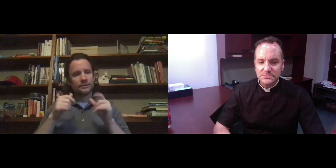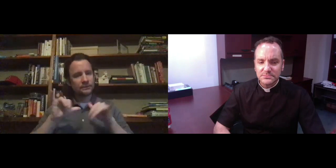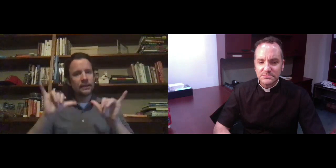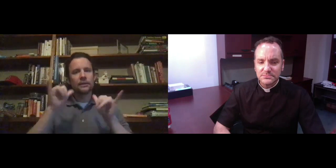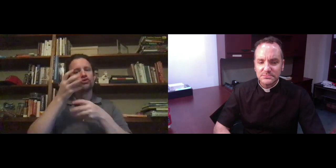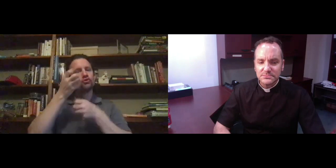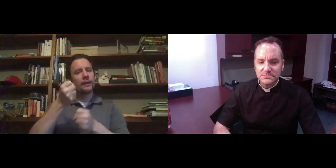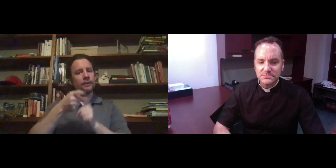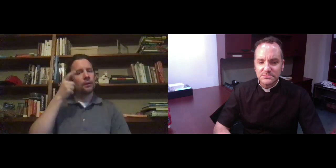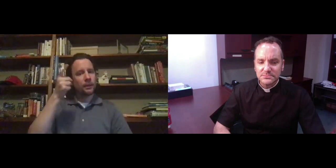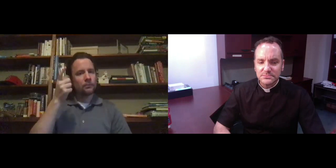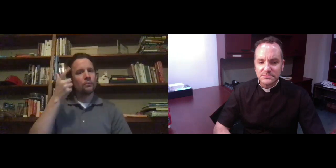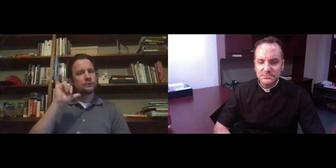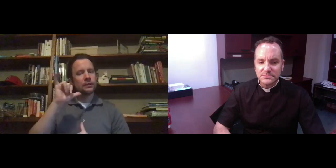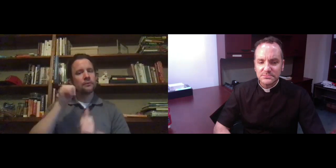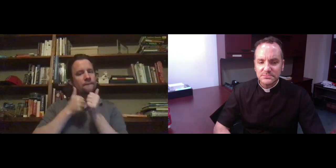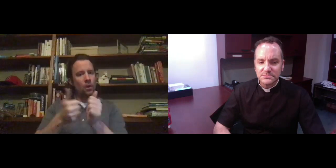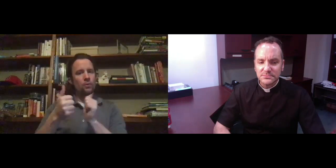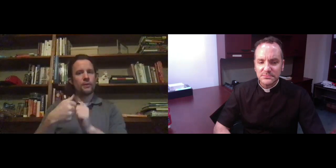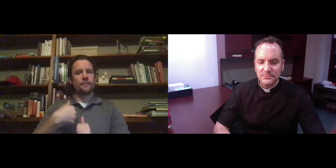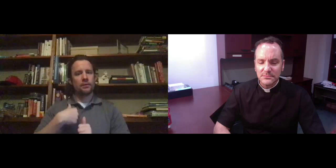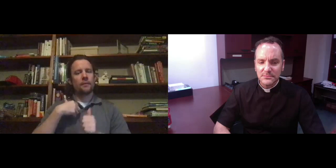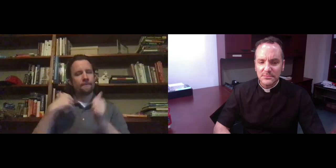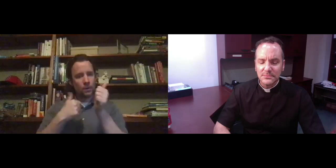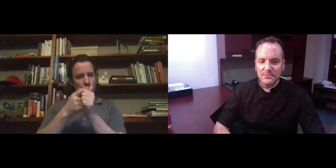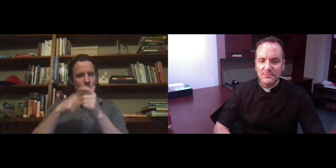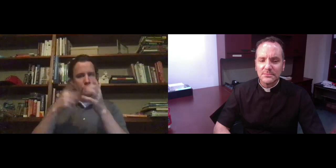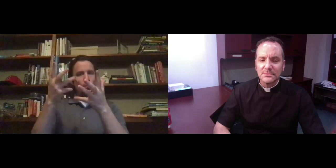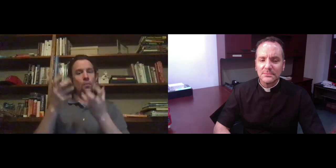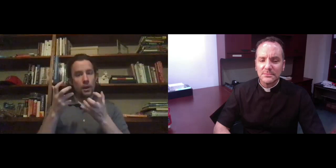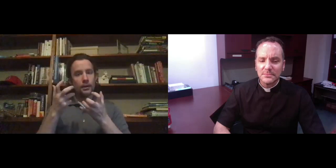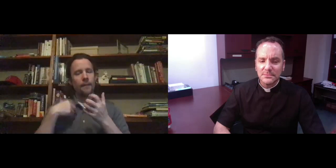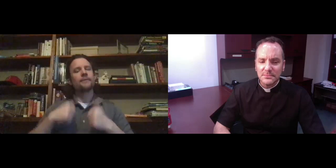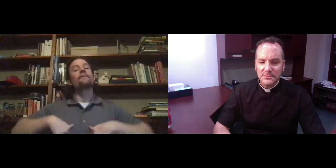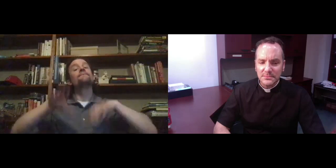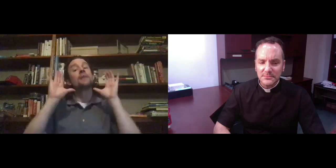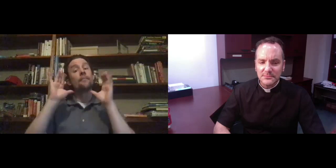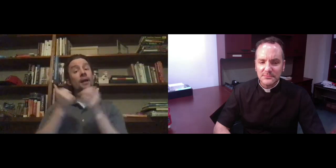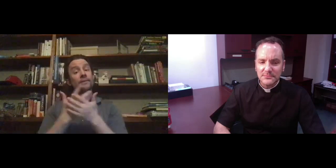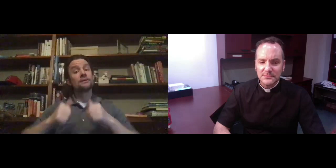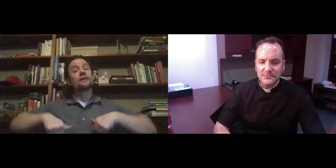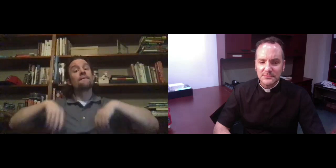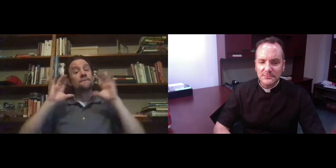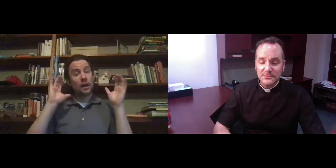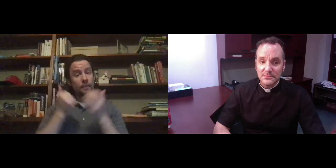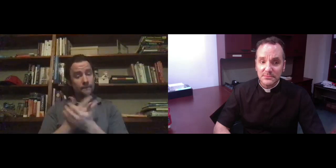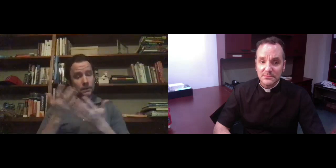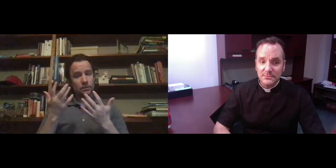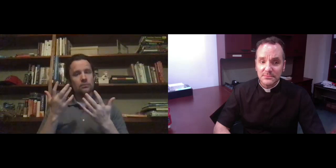So i mean how did I overcome that?How did I get through that? Even though I felt like I lost everything, I still was a disciple of